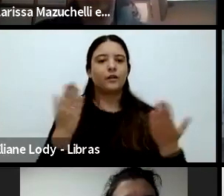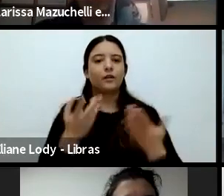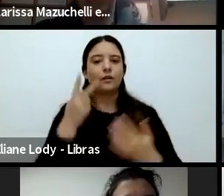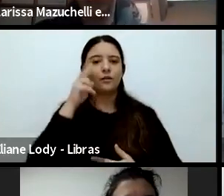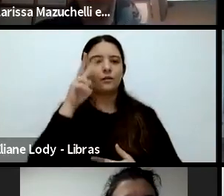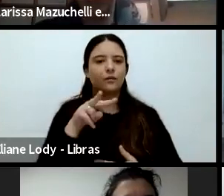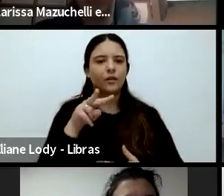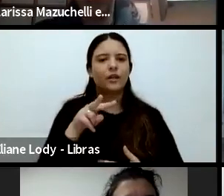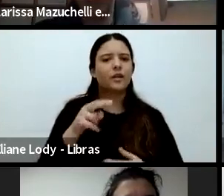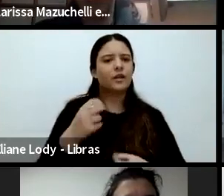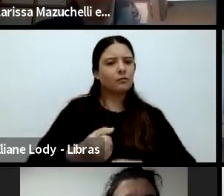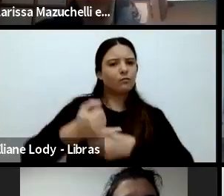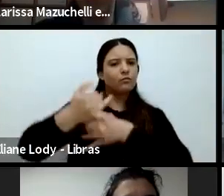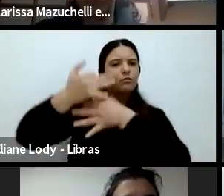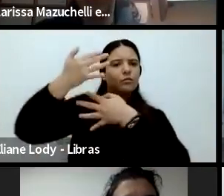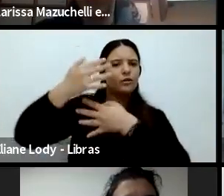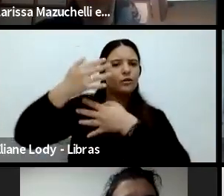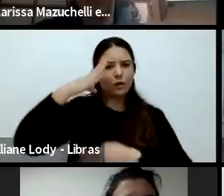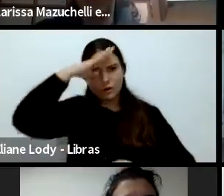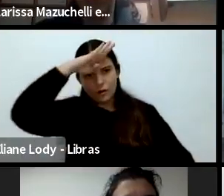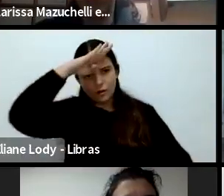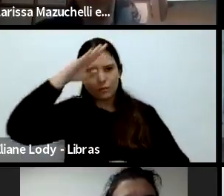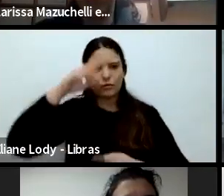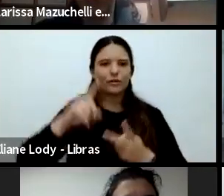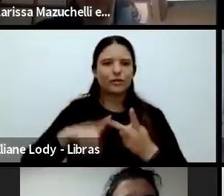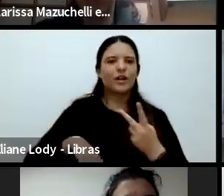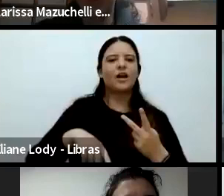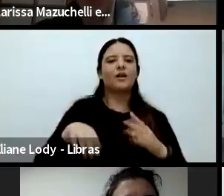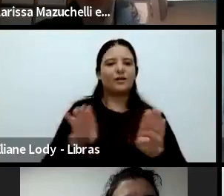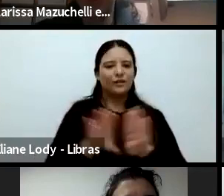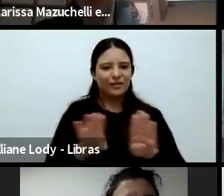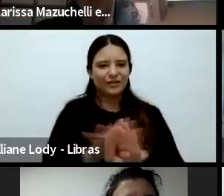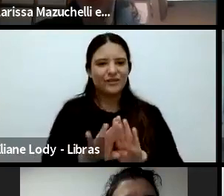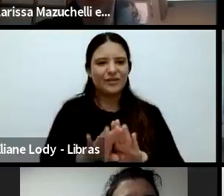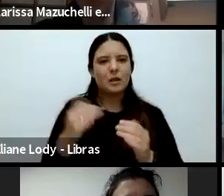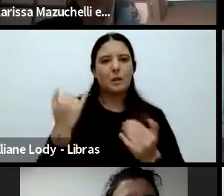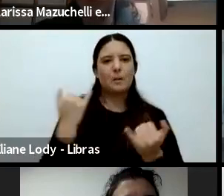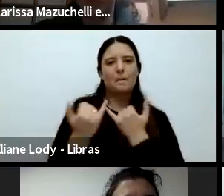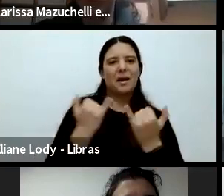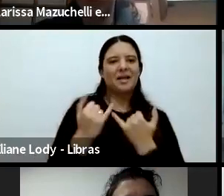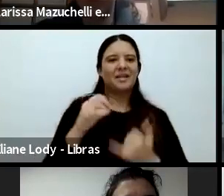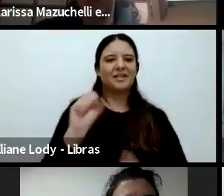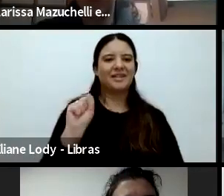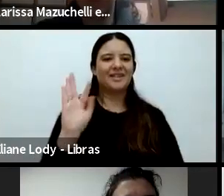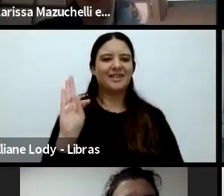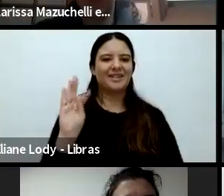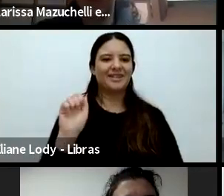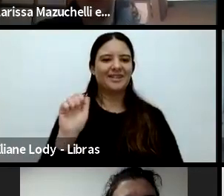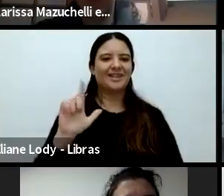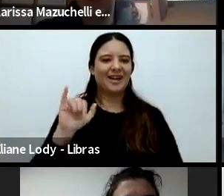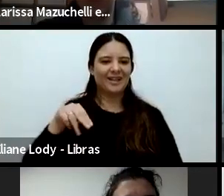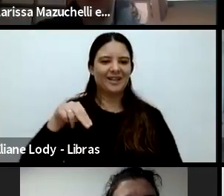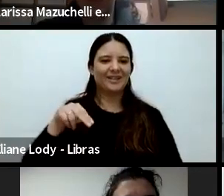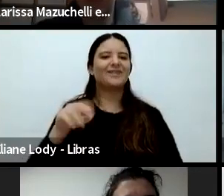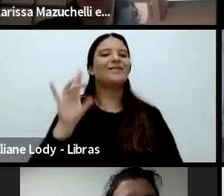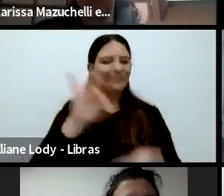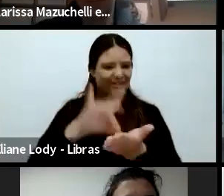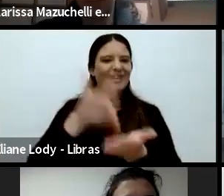Trump and Stalin and Boston Trump and Stalin and Boss narrow or the same person. Yes. either Either I just thought that perhaps CBS could say something because he's a doctor